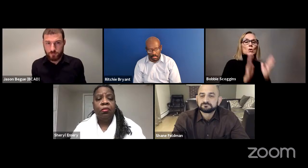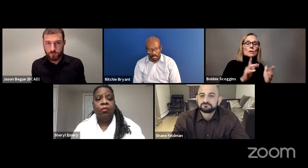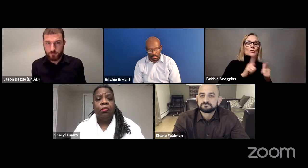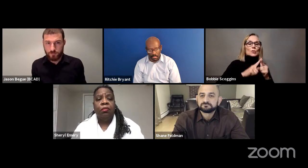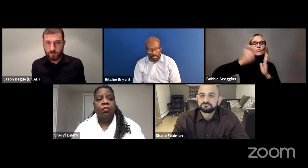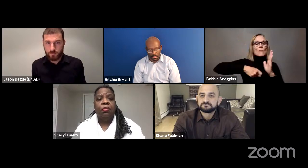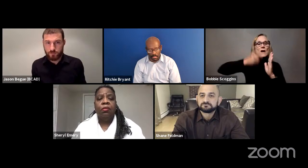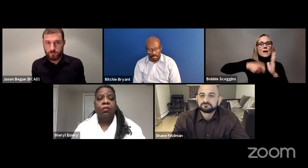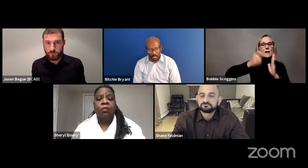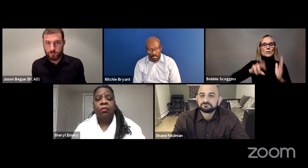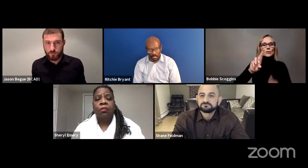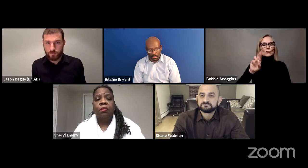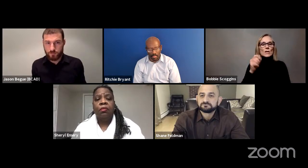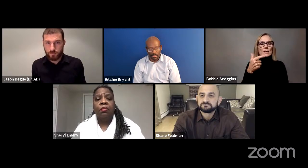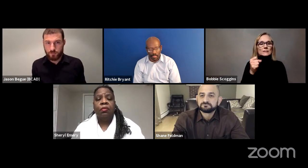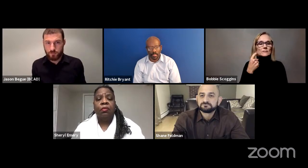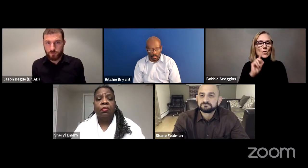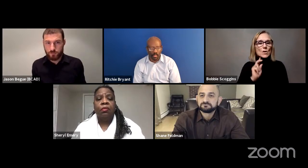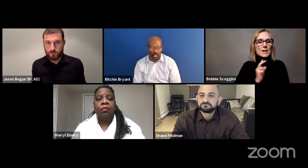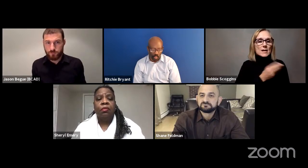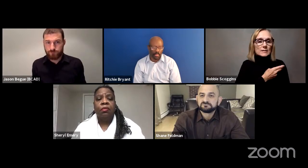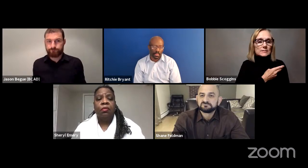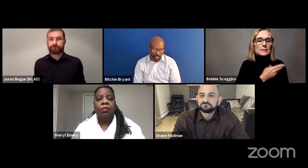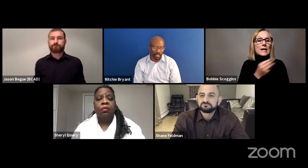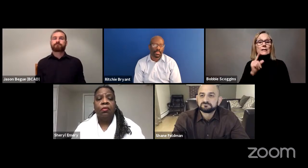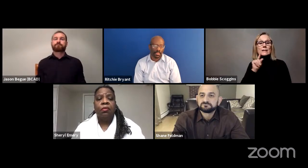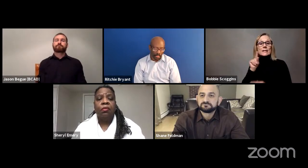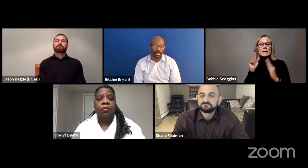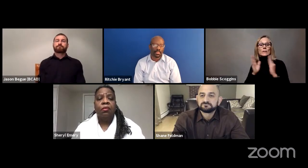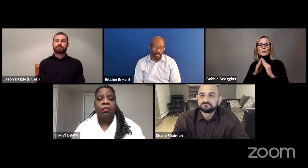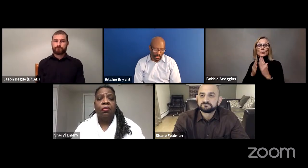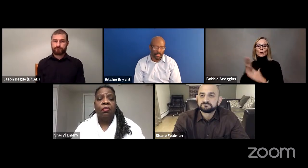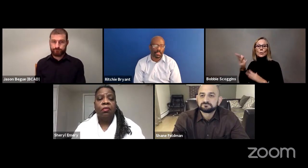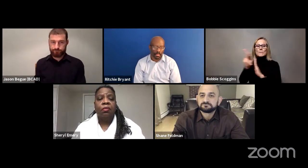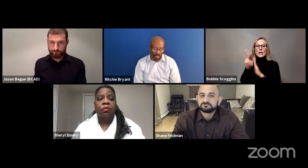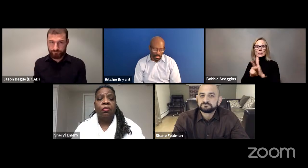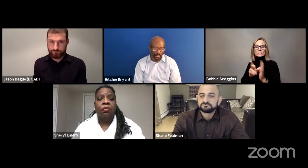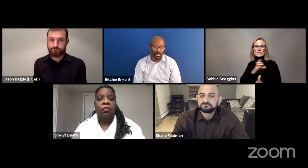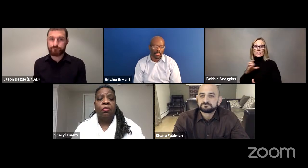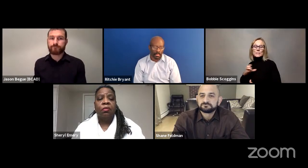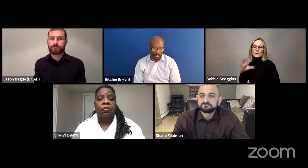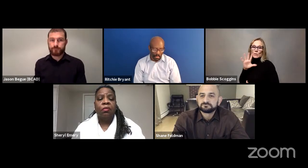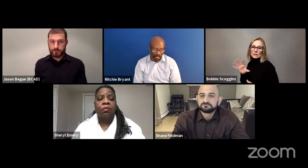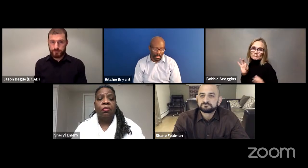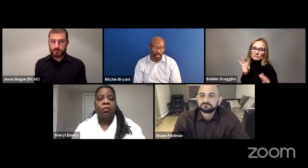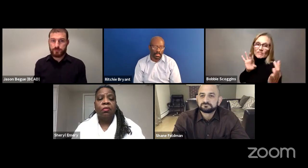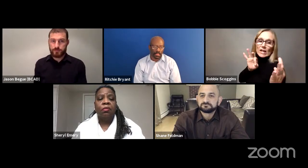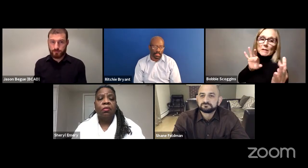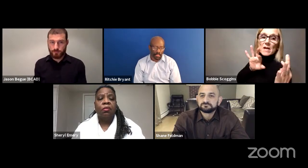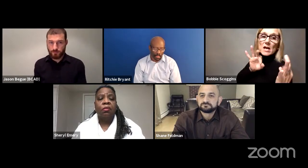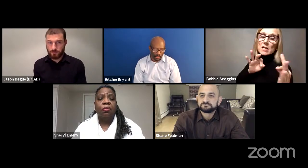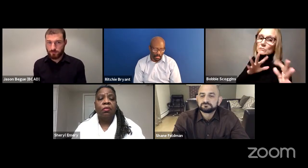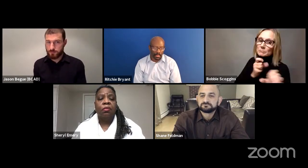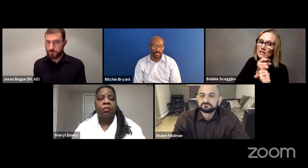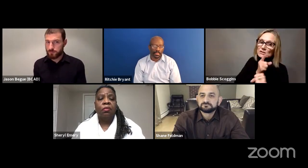and a lawyer to draft the regs for us. And the Deaf community through that policy commission